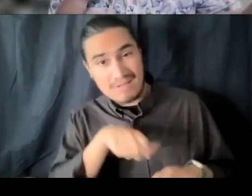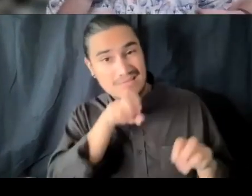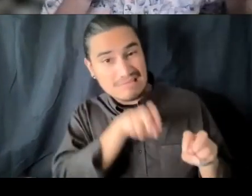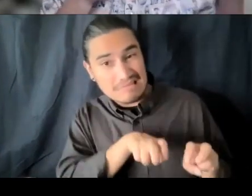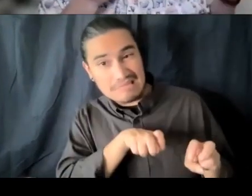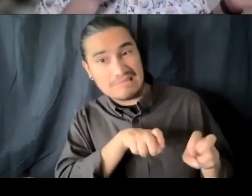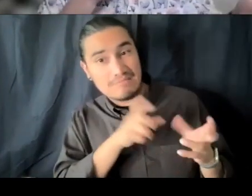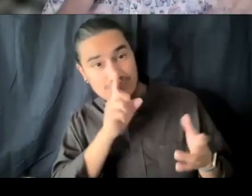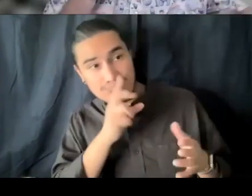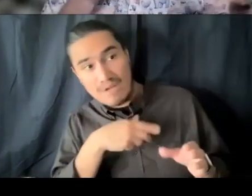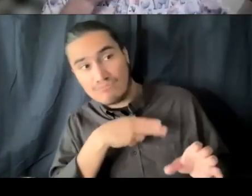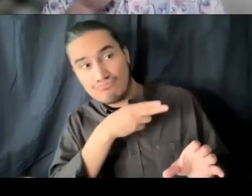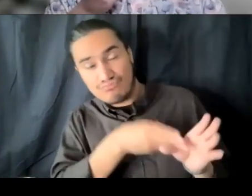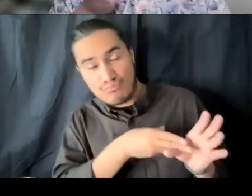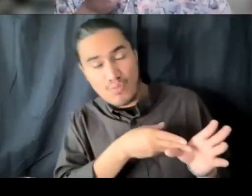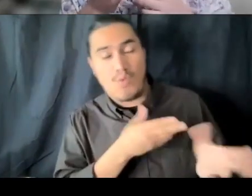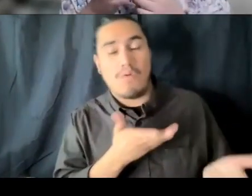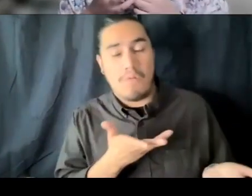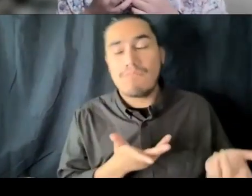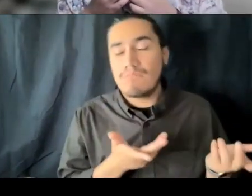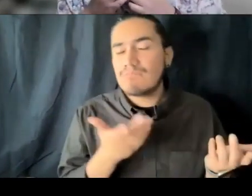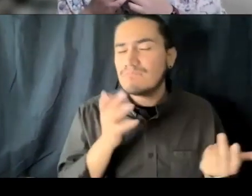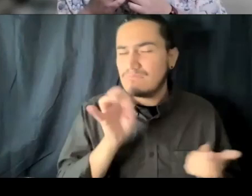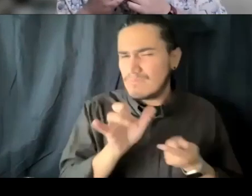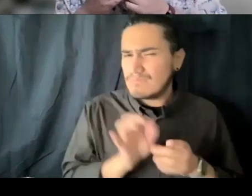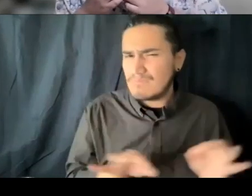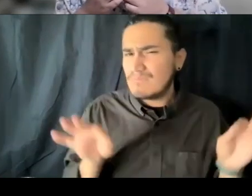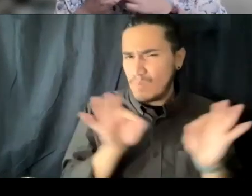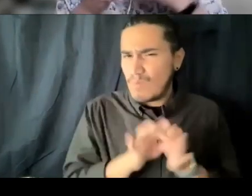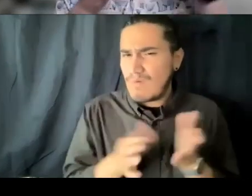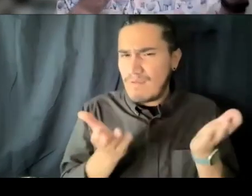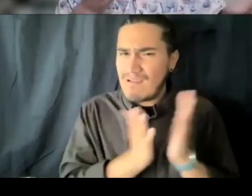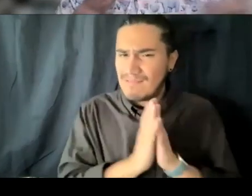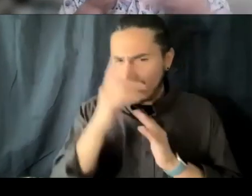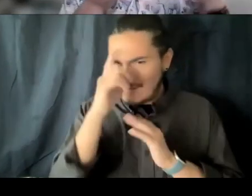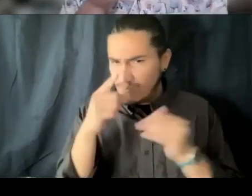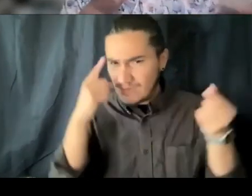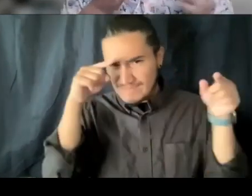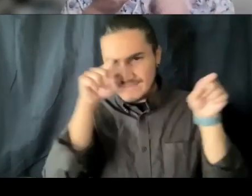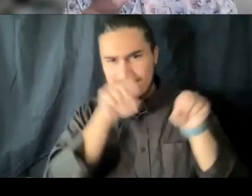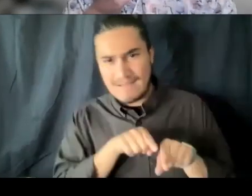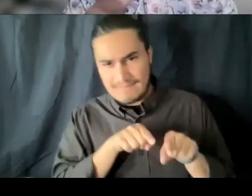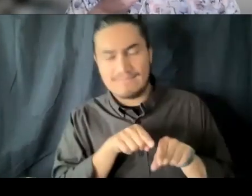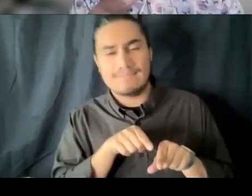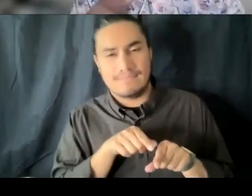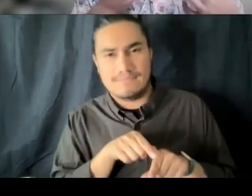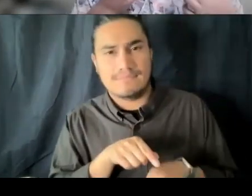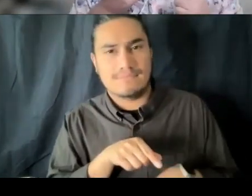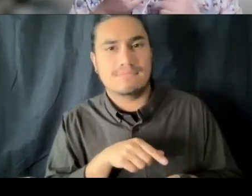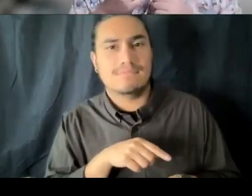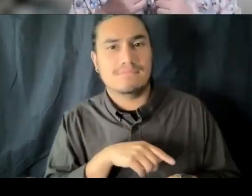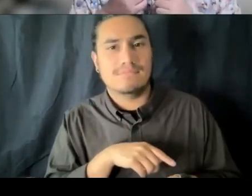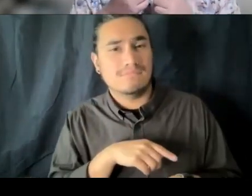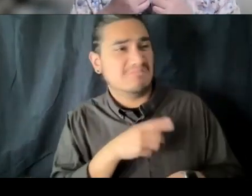you know, speaking of the chair that's next to them or something like that. We don't have to talk, but would you like me to just be here with you?